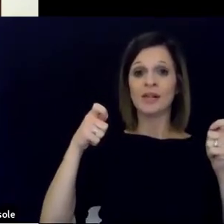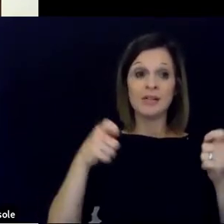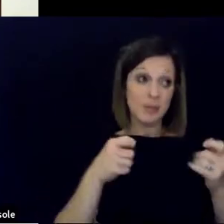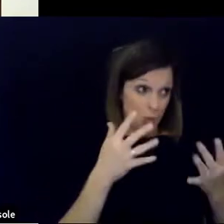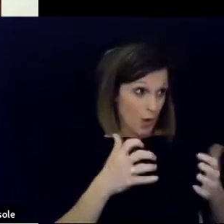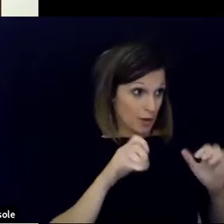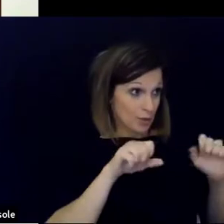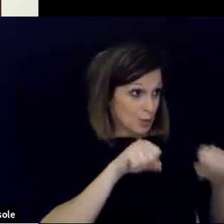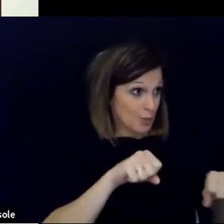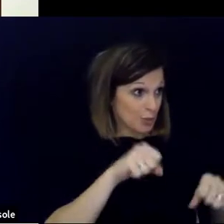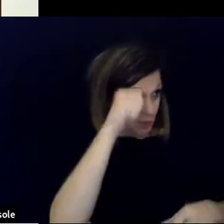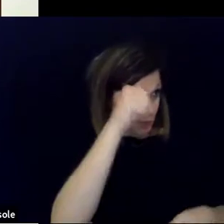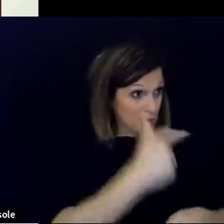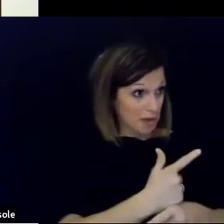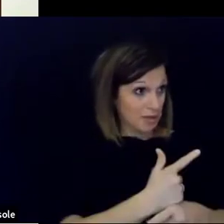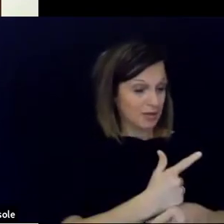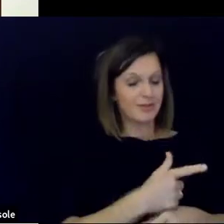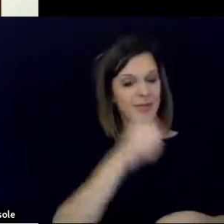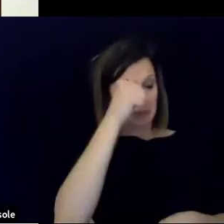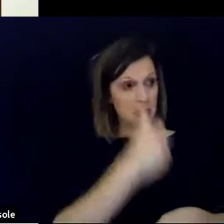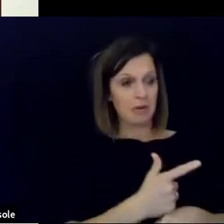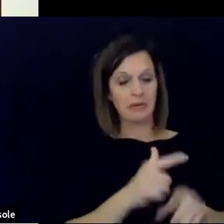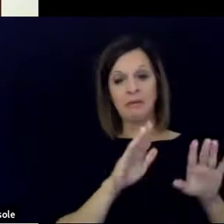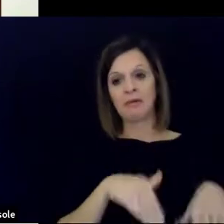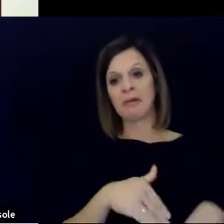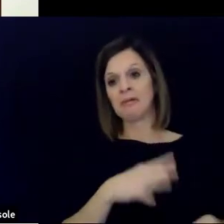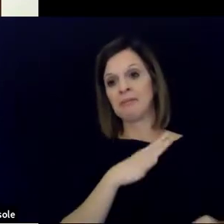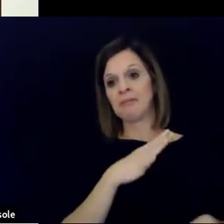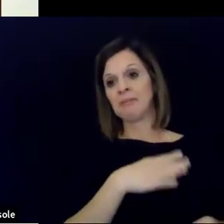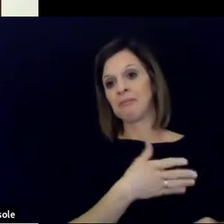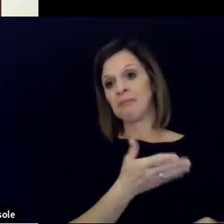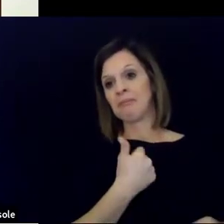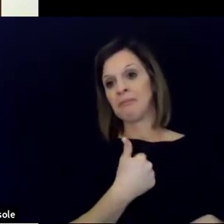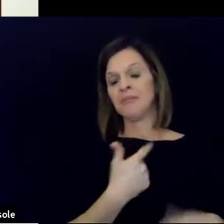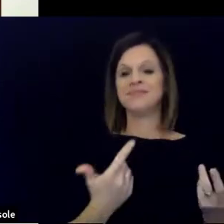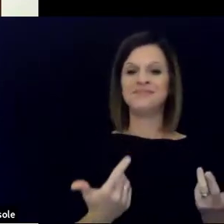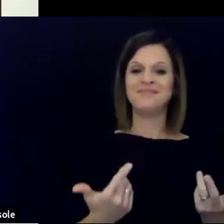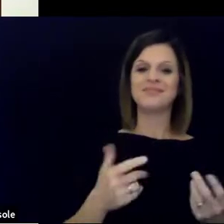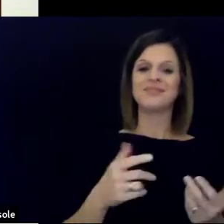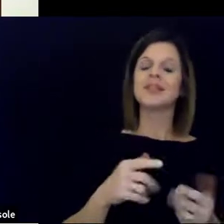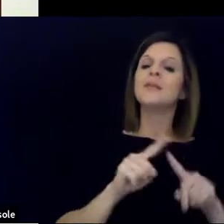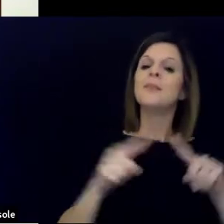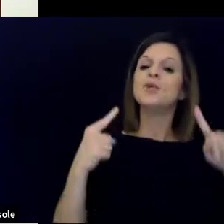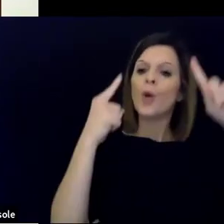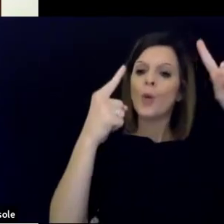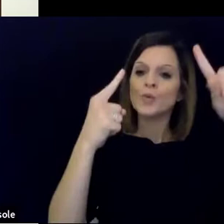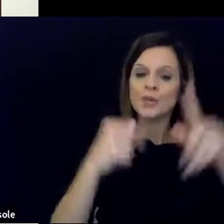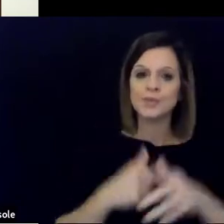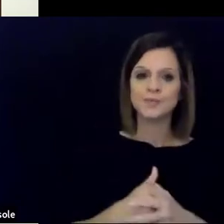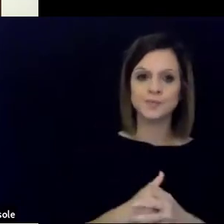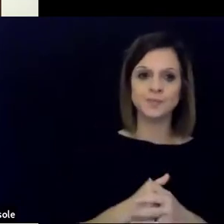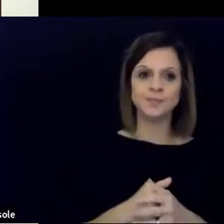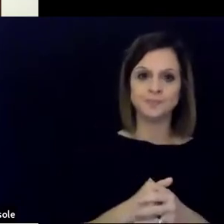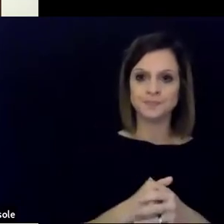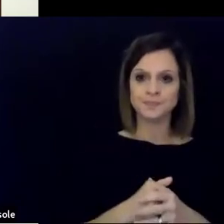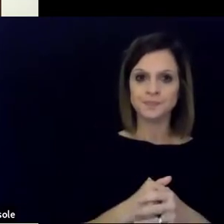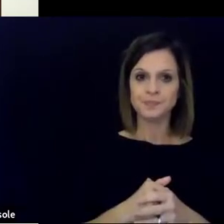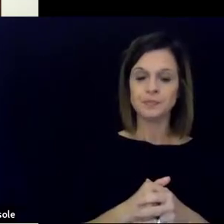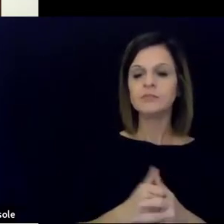and he chose to go along with that. So in terms of goals, you know, awareness is really important.